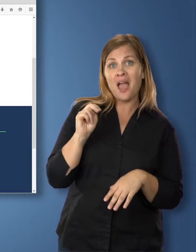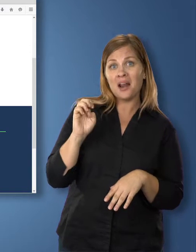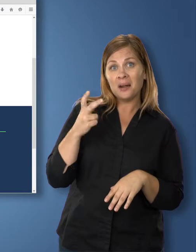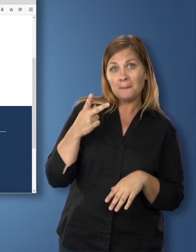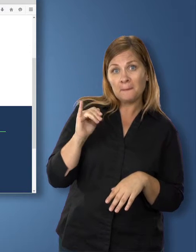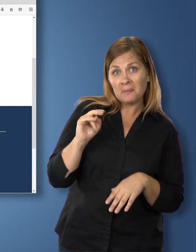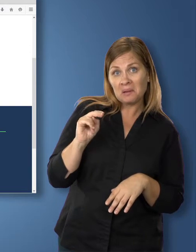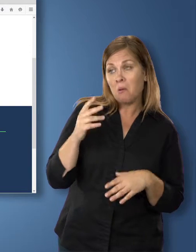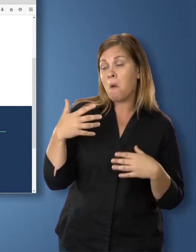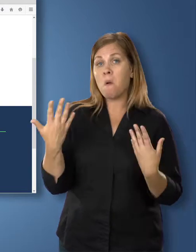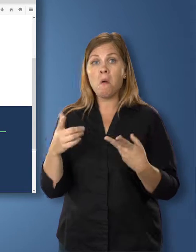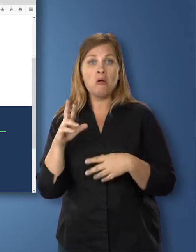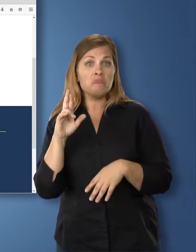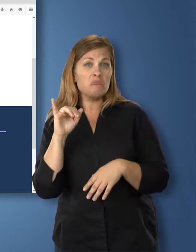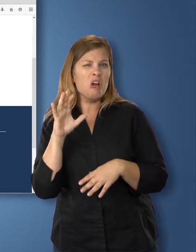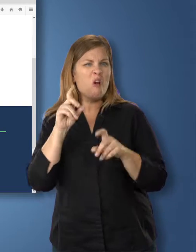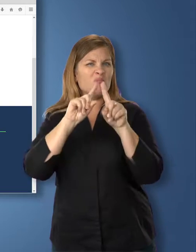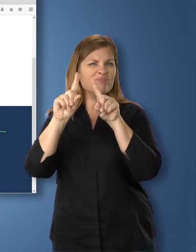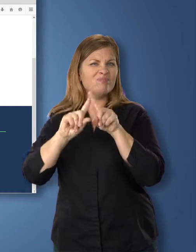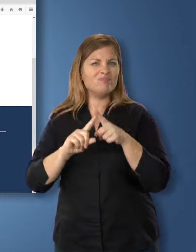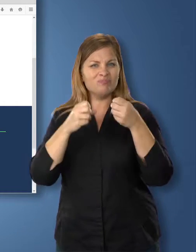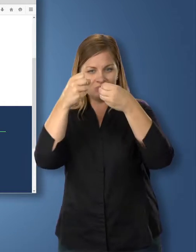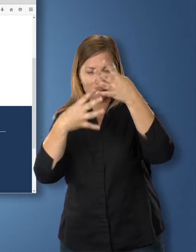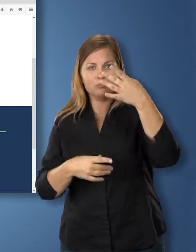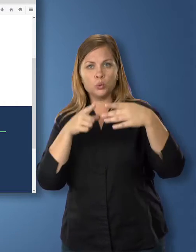Then it will prompt you to pick your city and zip code from the drop down menu.